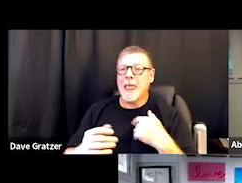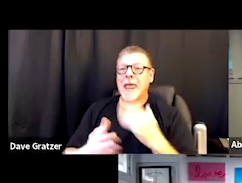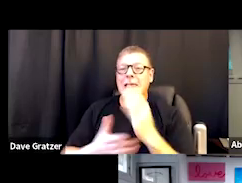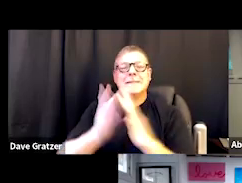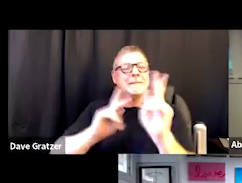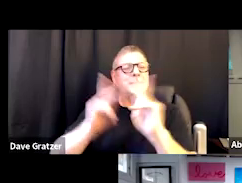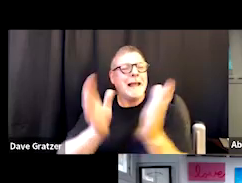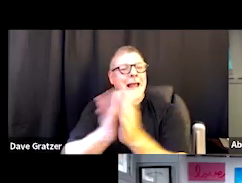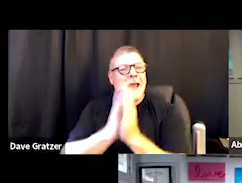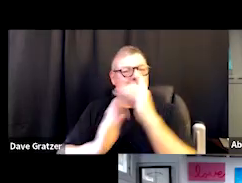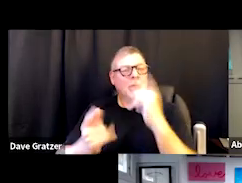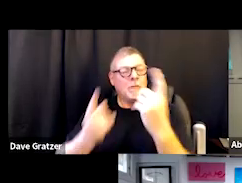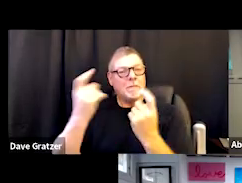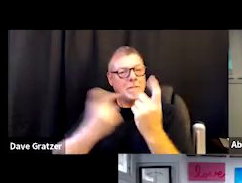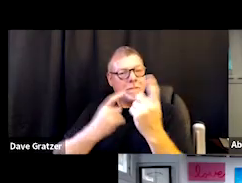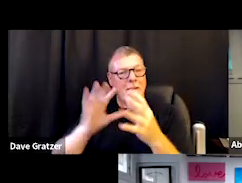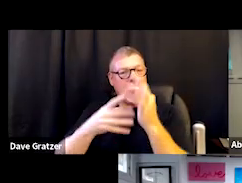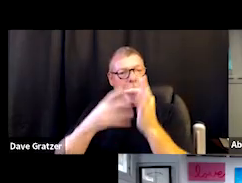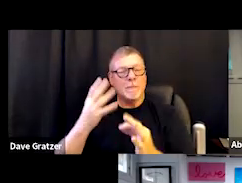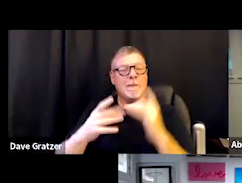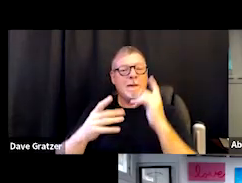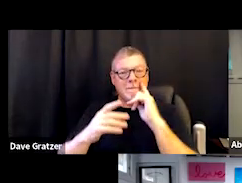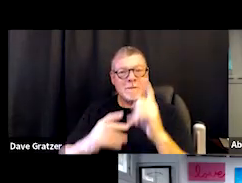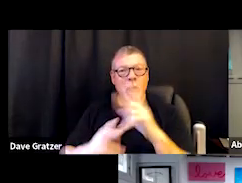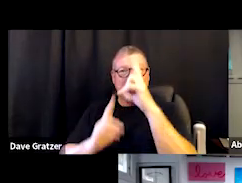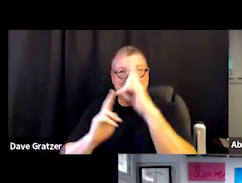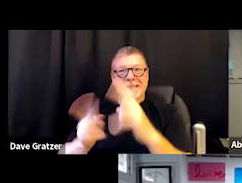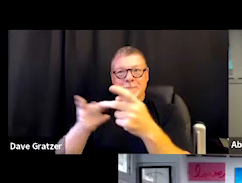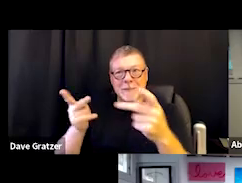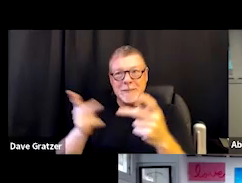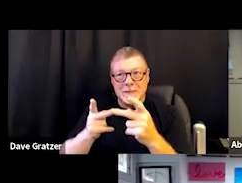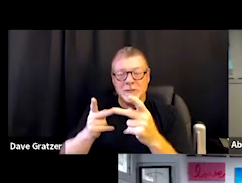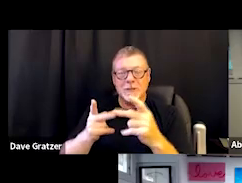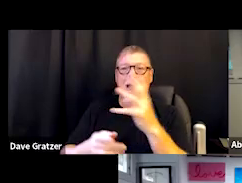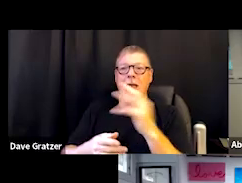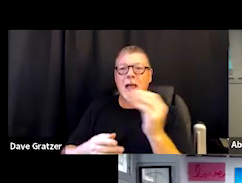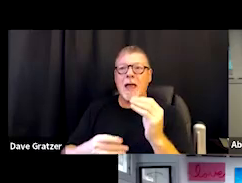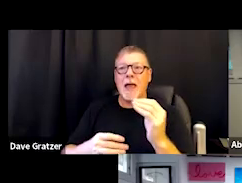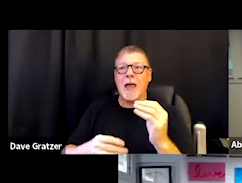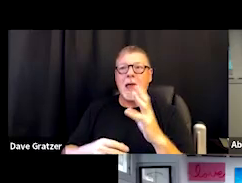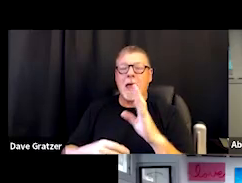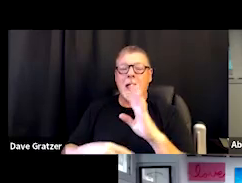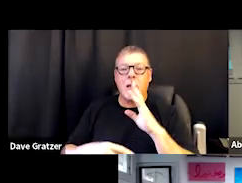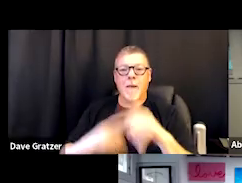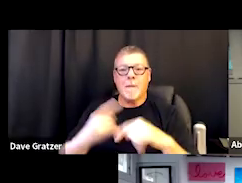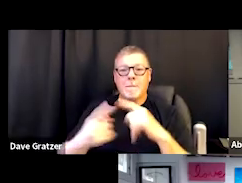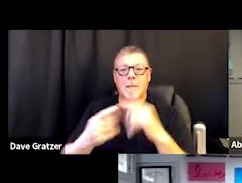for funding SOAR dedicated positions, and perhaps you can talk a little bit about our resources that we provide,